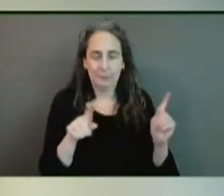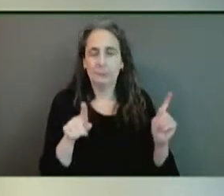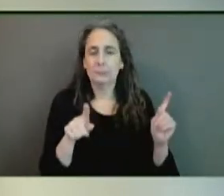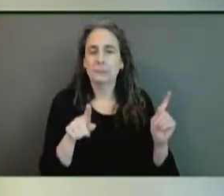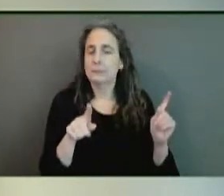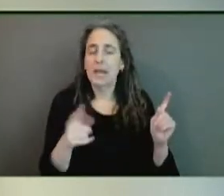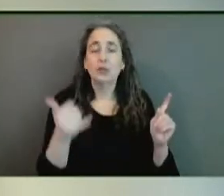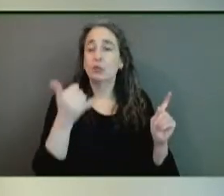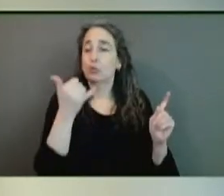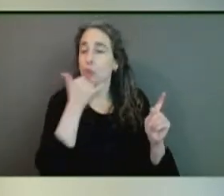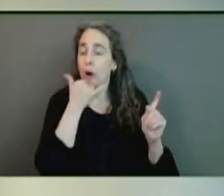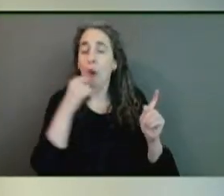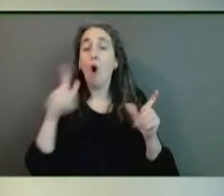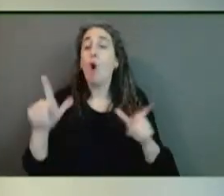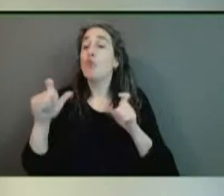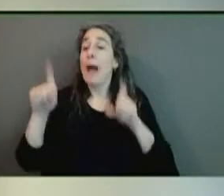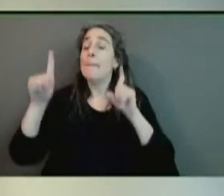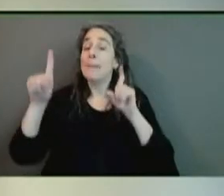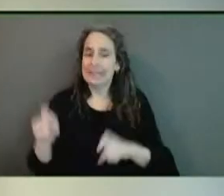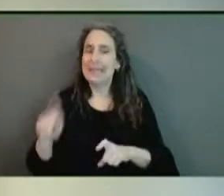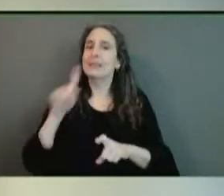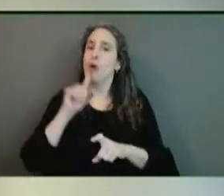sensitivity in the test, but